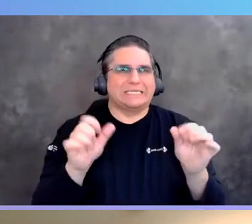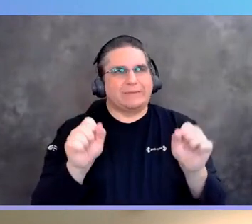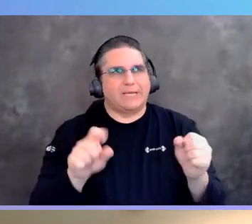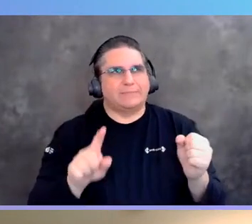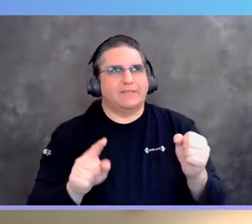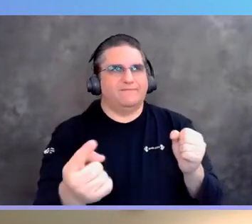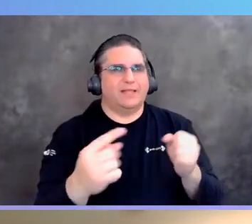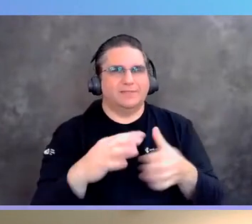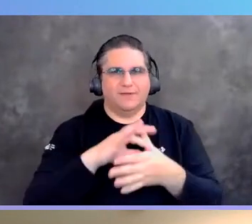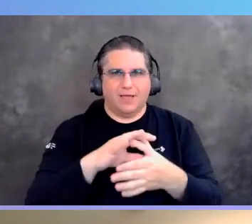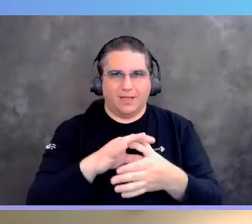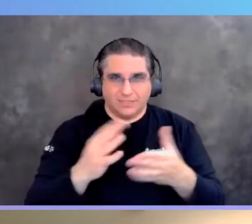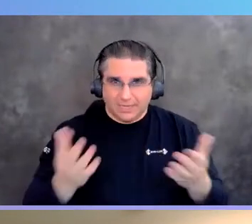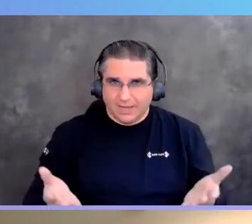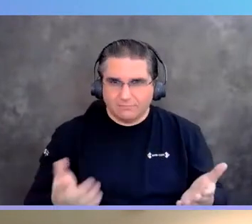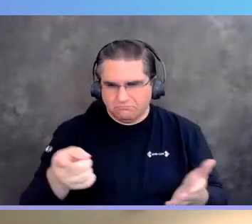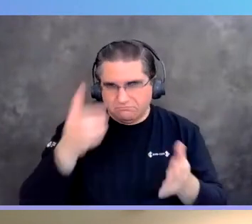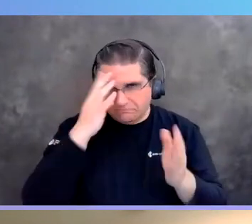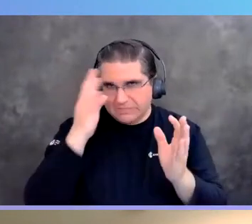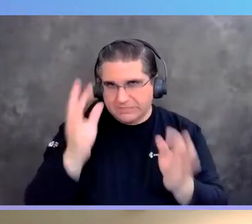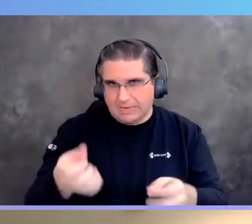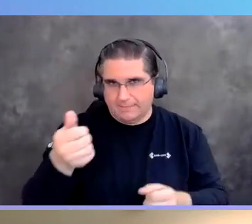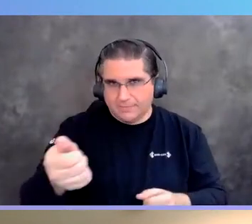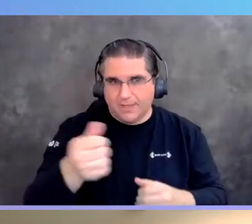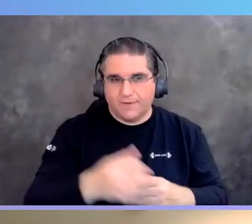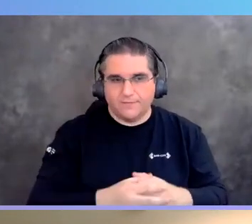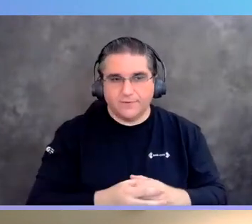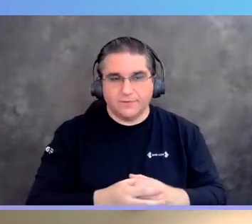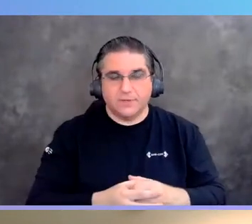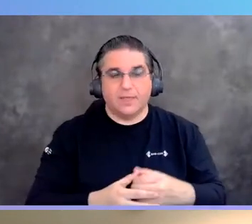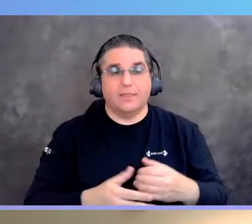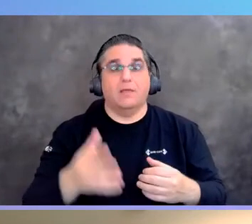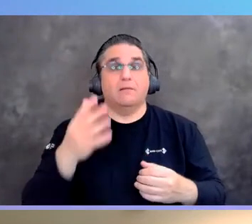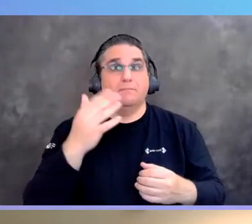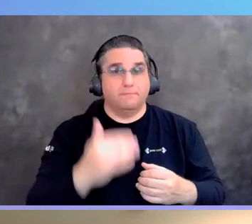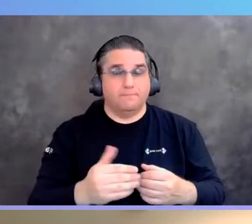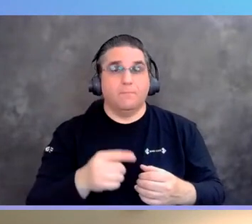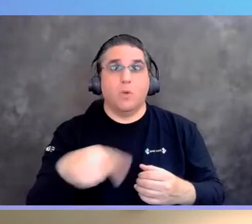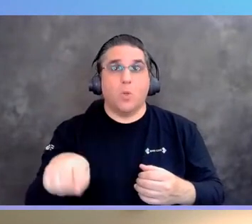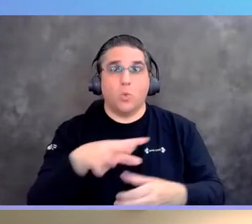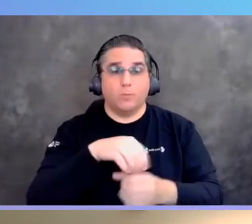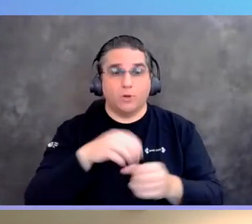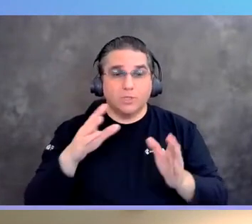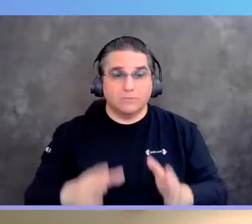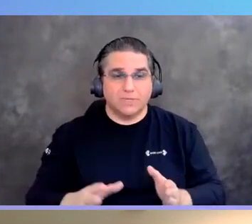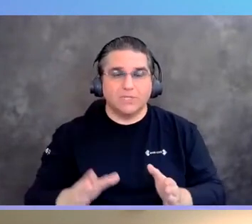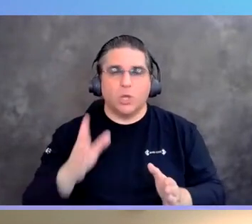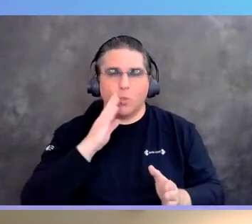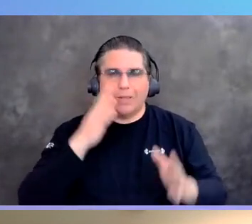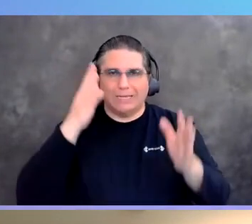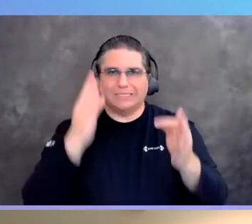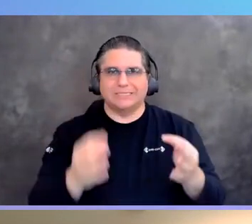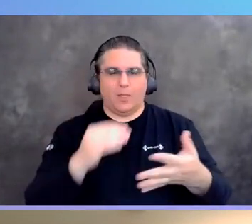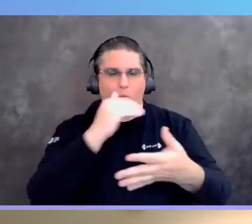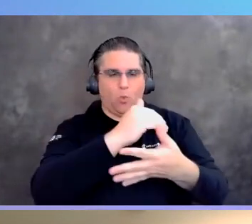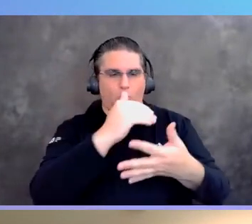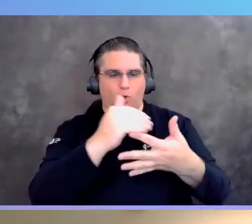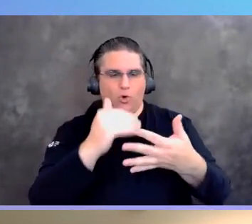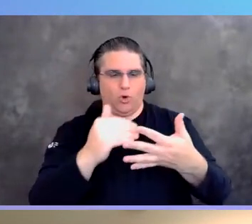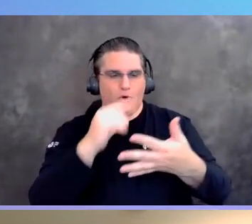sensitive content. Uh participants will order the descriptive elements. Uh, stage number three is focus groups.